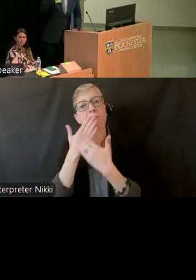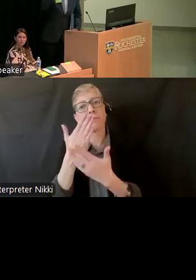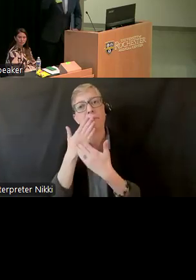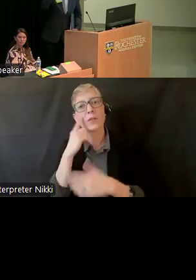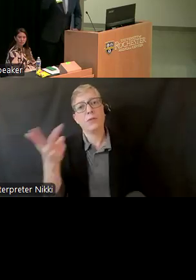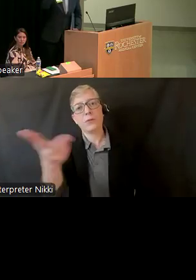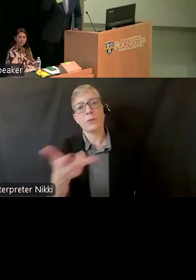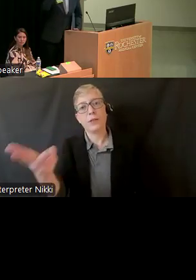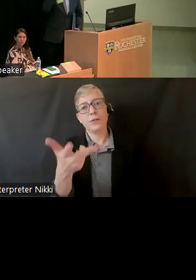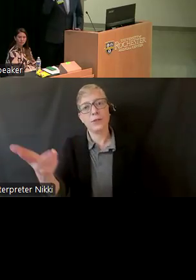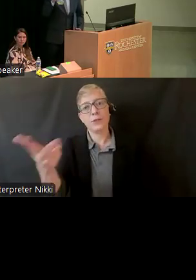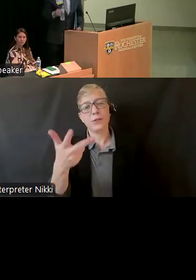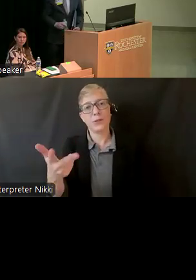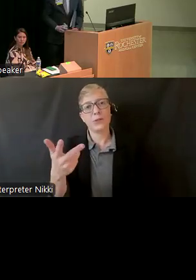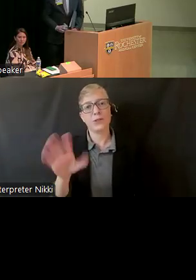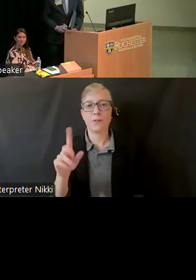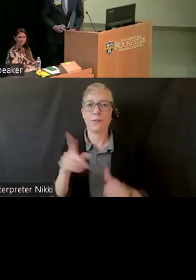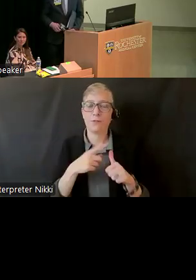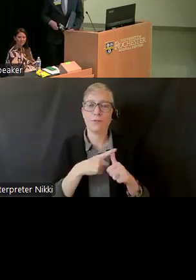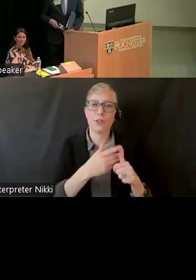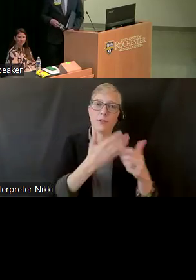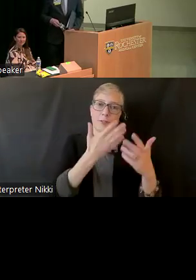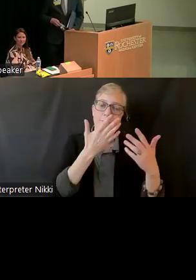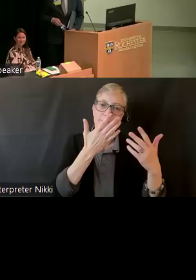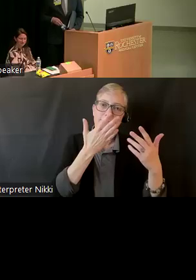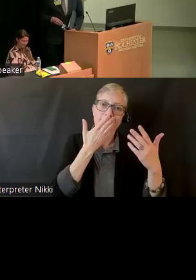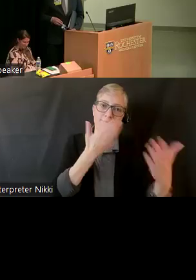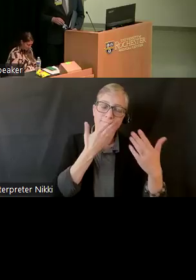you so we're going to open with gratitude and close with gratitude um but to say thank you